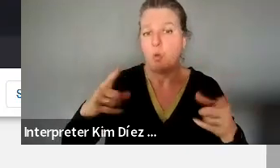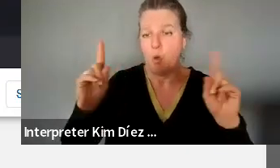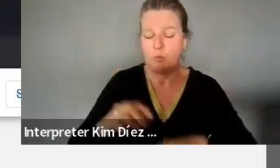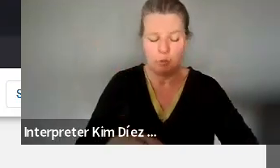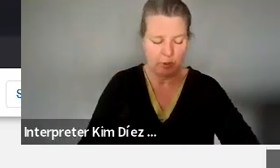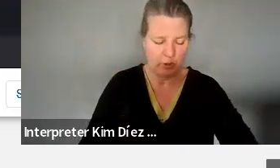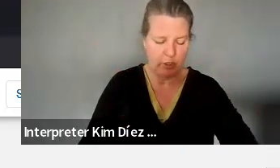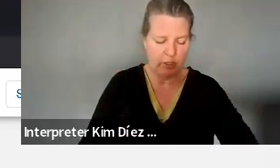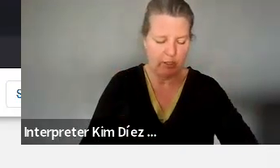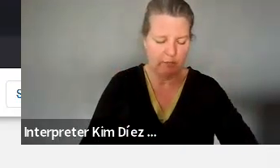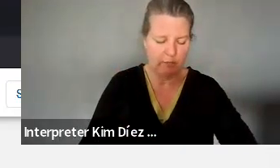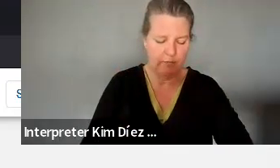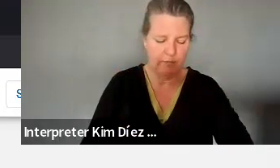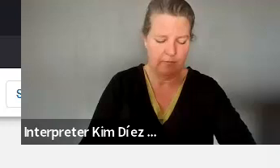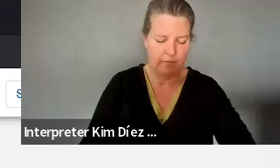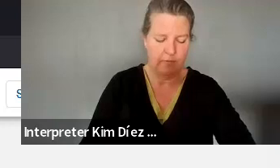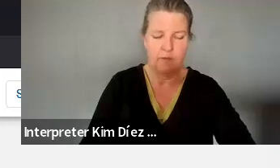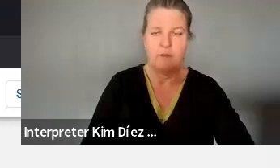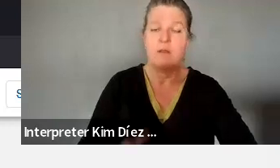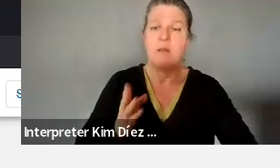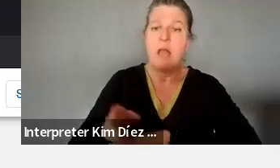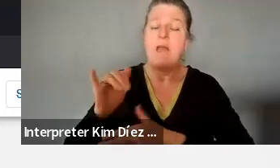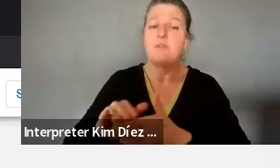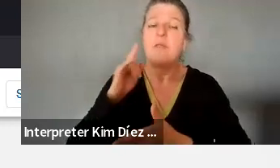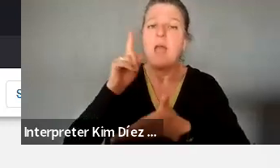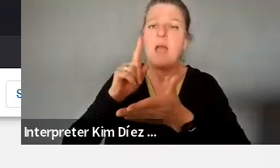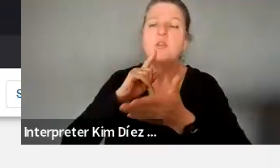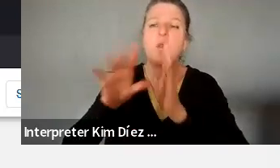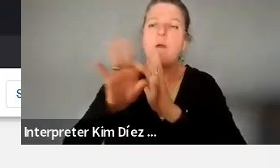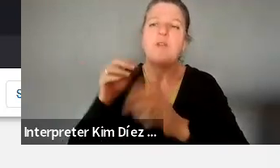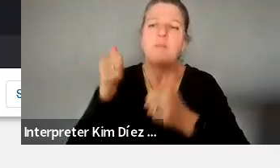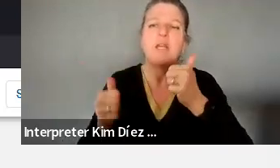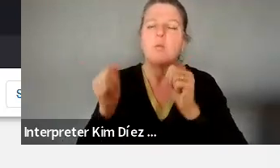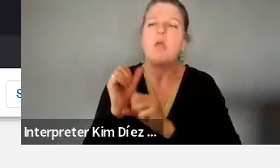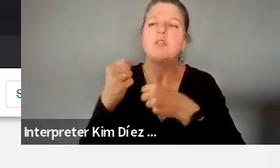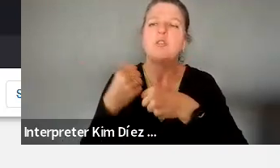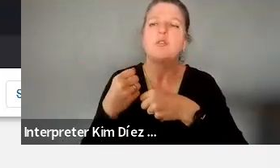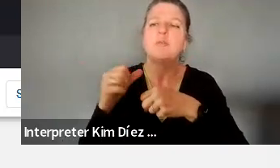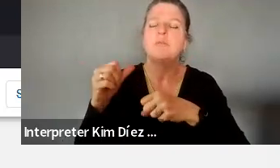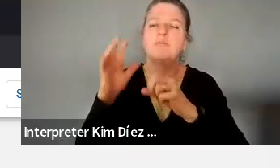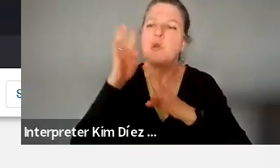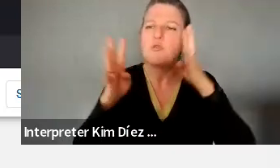After that, you have to choose which Creative Commons license you want to publish this under.